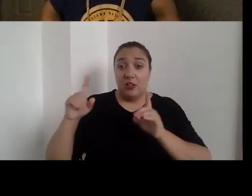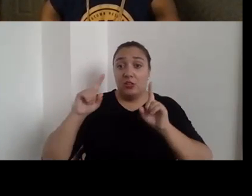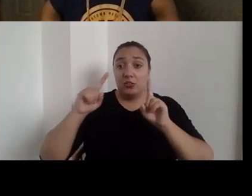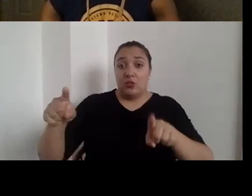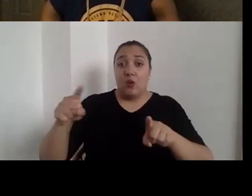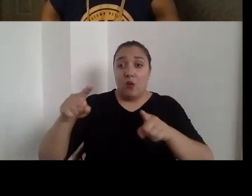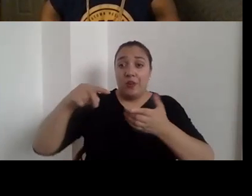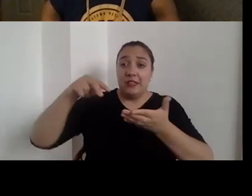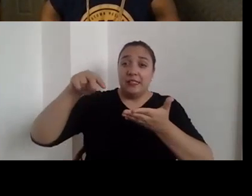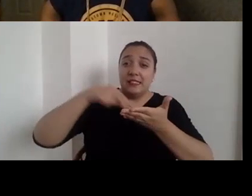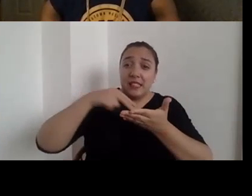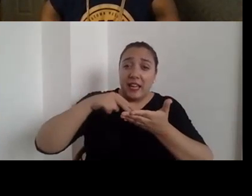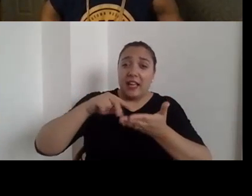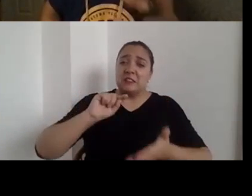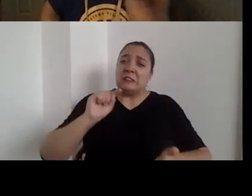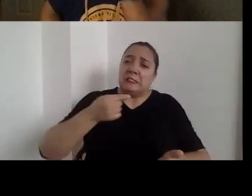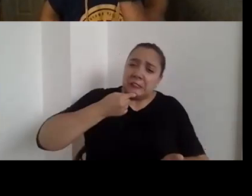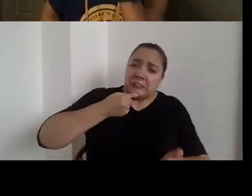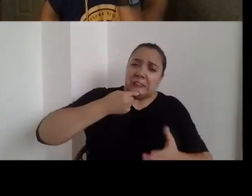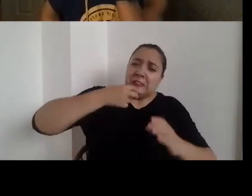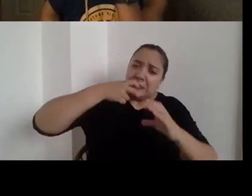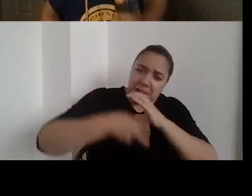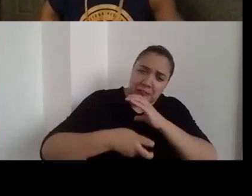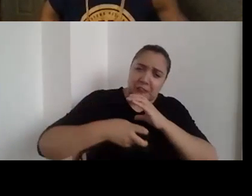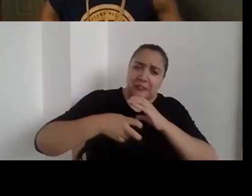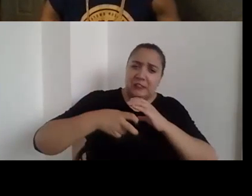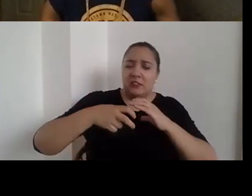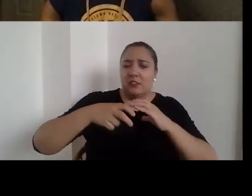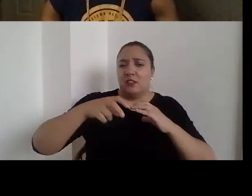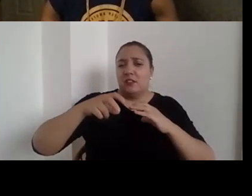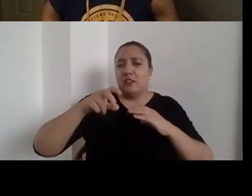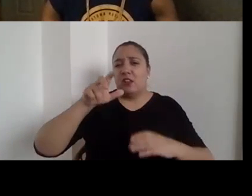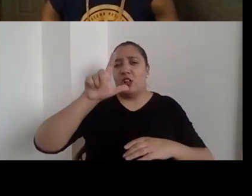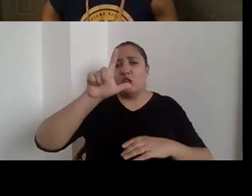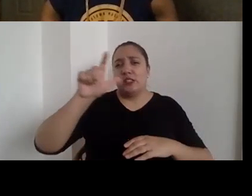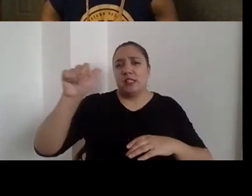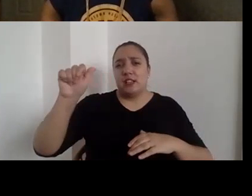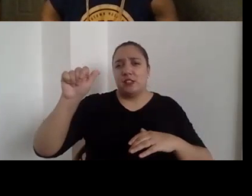Los Angeles with Alo shepherd and it was going to be this